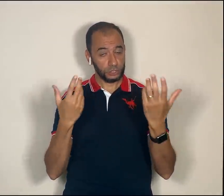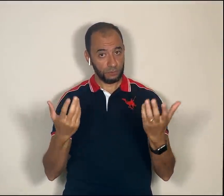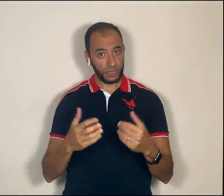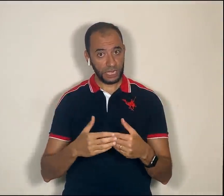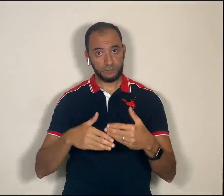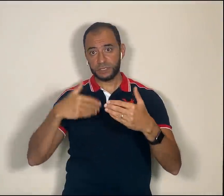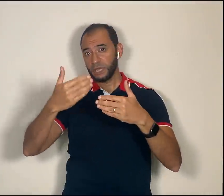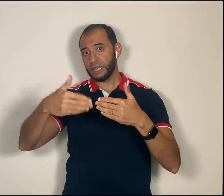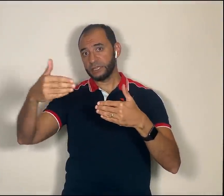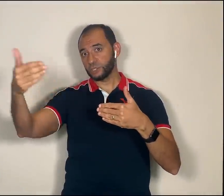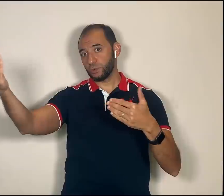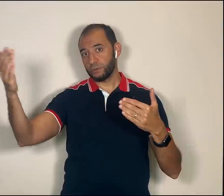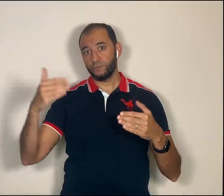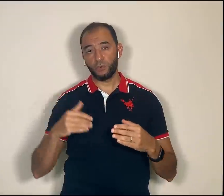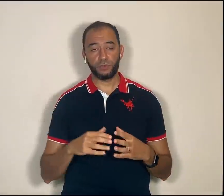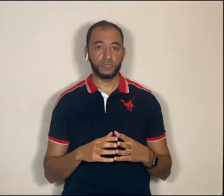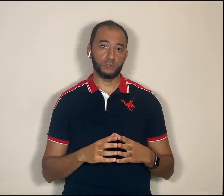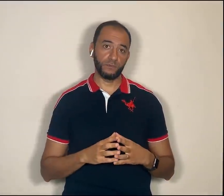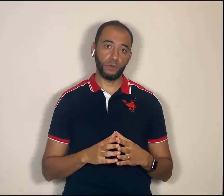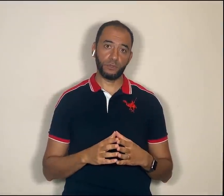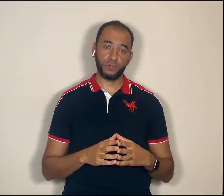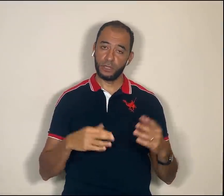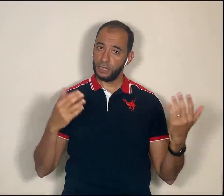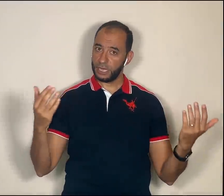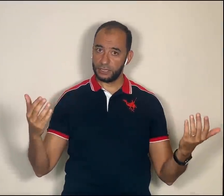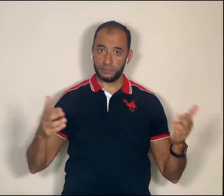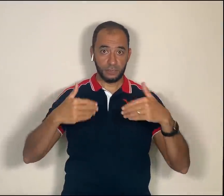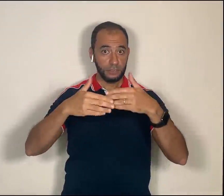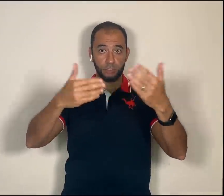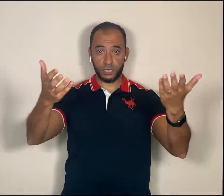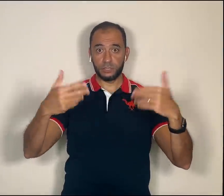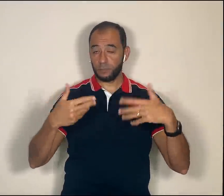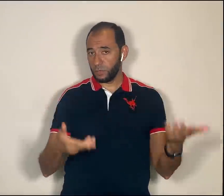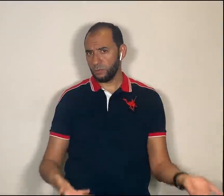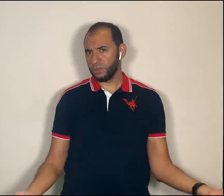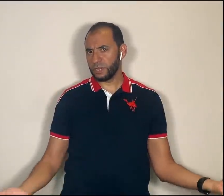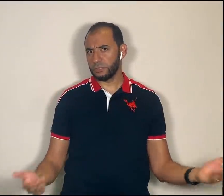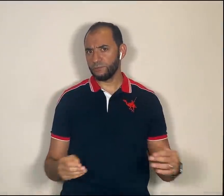survives and so forth and so forth, and you end up with the kind of